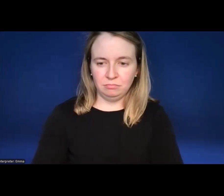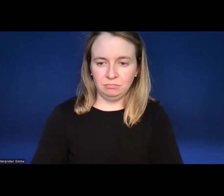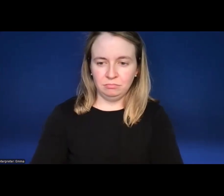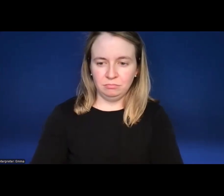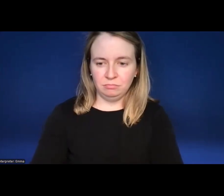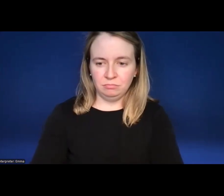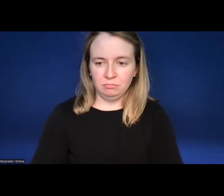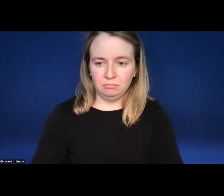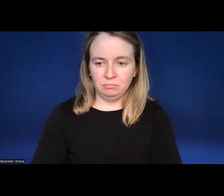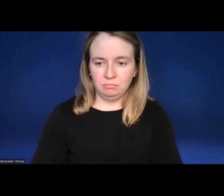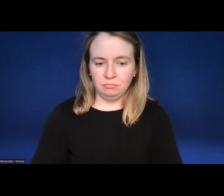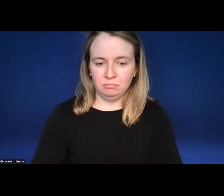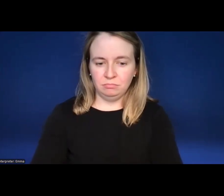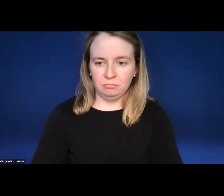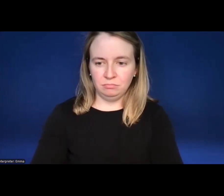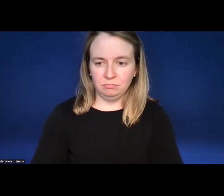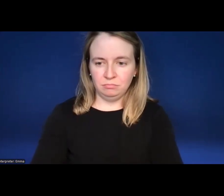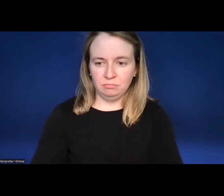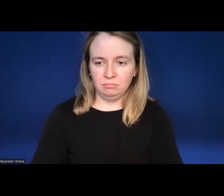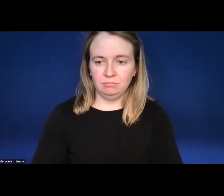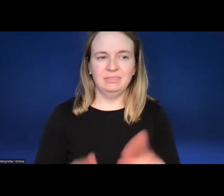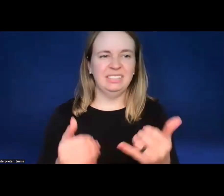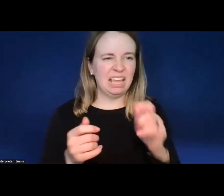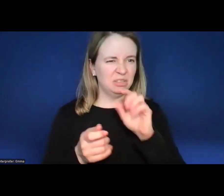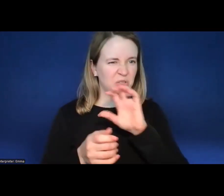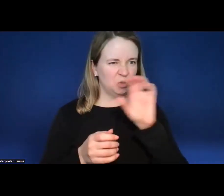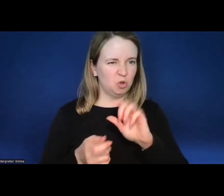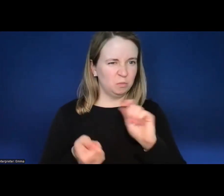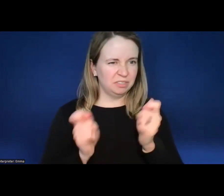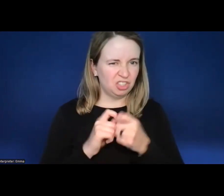Oh, and now zoom wants to make changes one second. Oh, no,